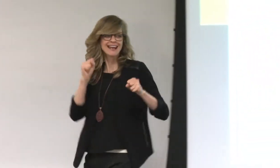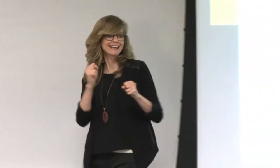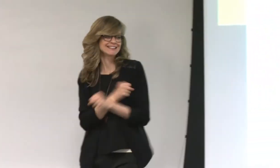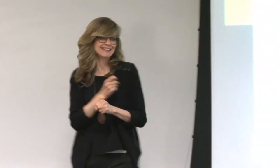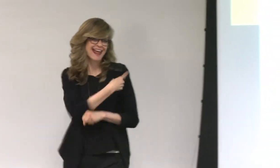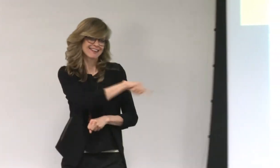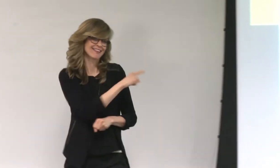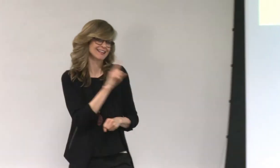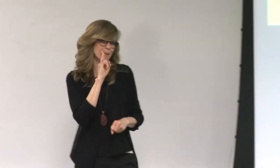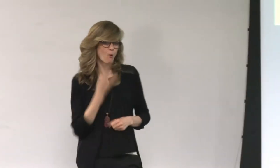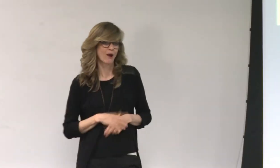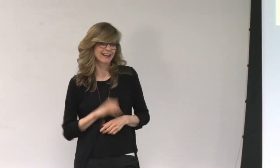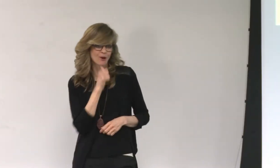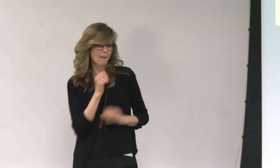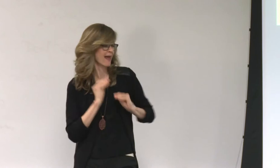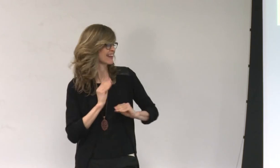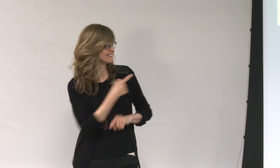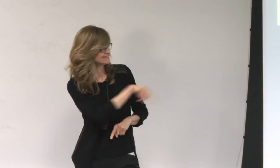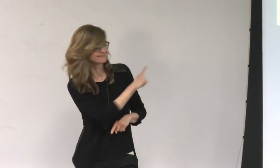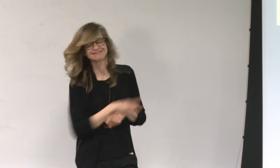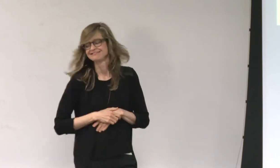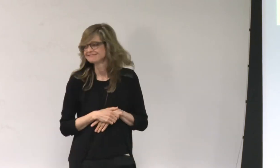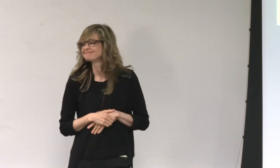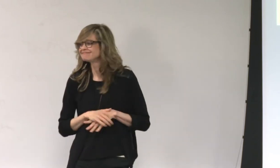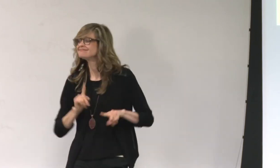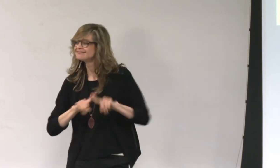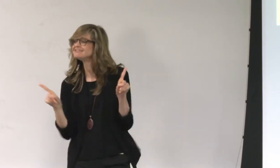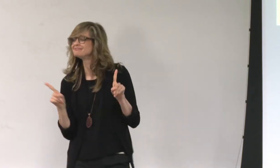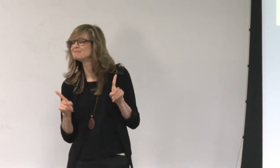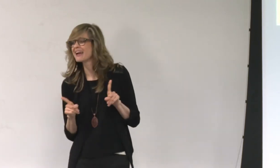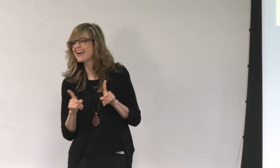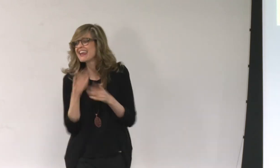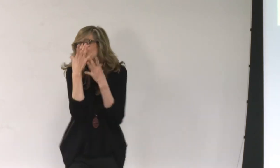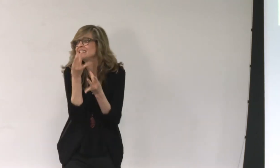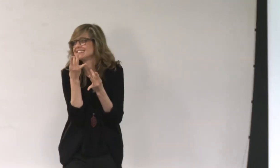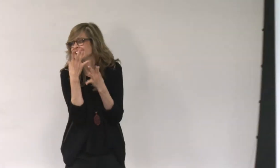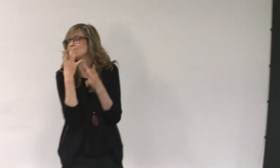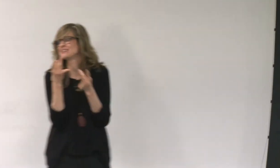AND SO, IF YOU EVER TAKE STATISTICS, THIS IS WHAT SOME OF THOSE GRAPHS AND WHATNOT WILL LOOK LIKE,